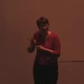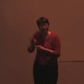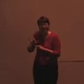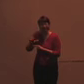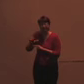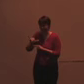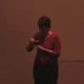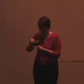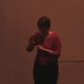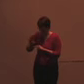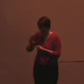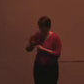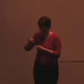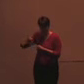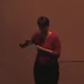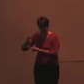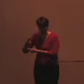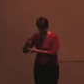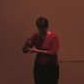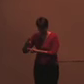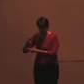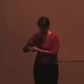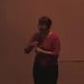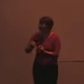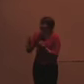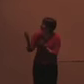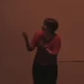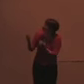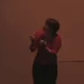So with many, of course, with many, many openings.